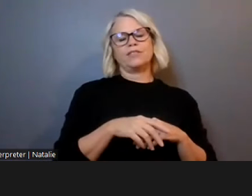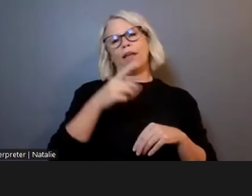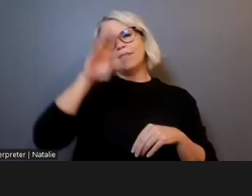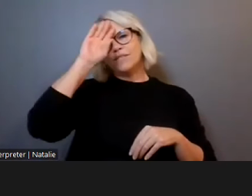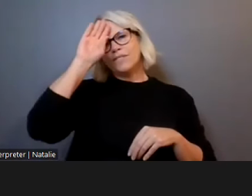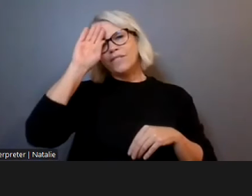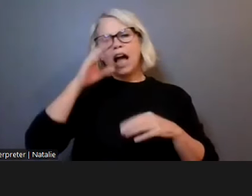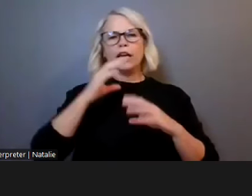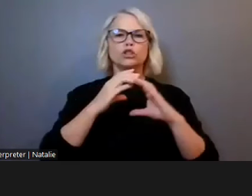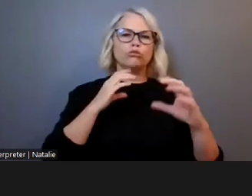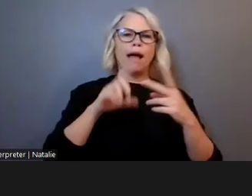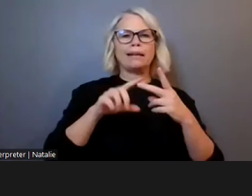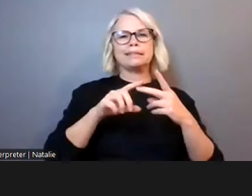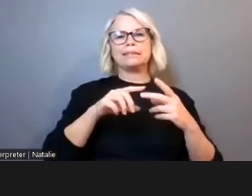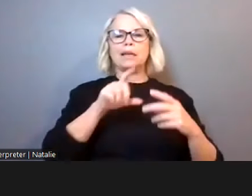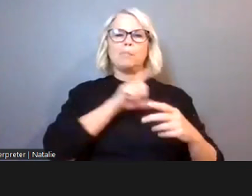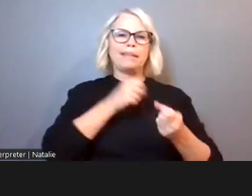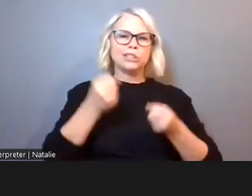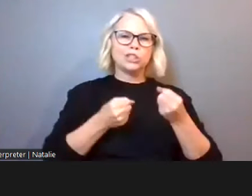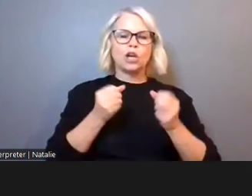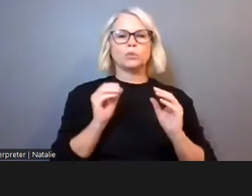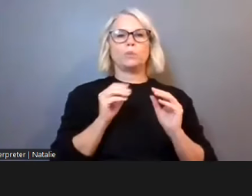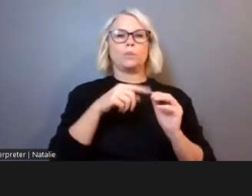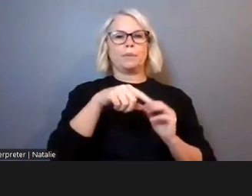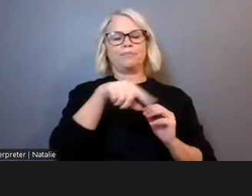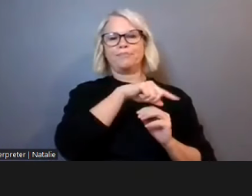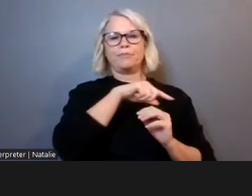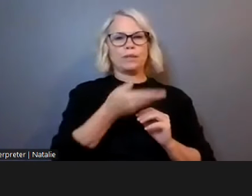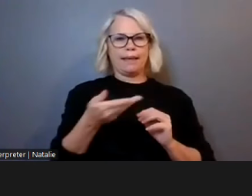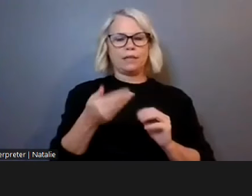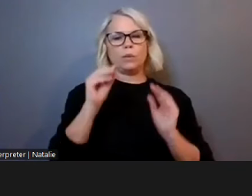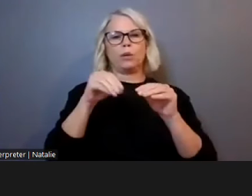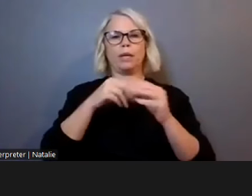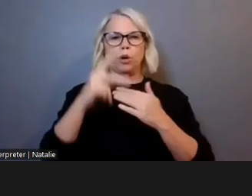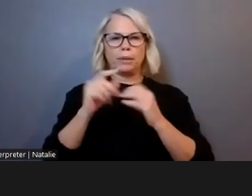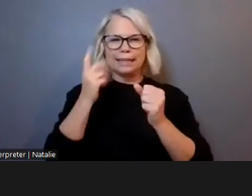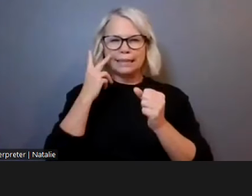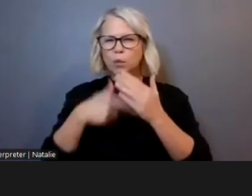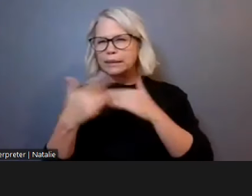cars, we put them in a program where we can see what we have availability to, when we